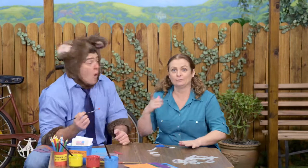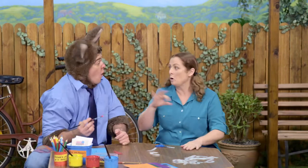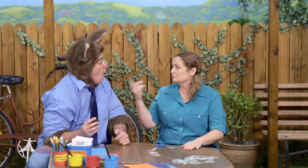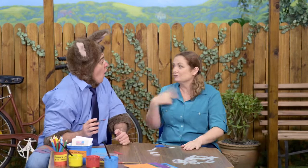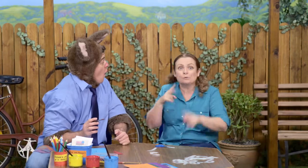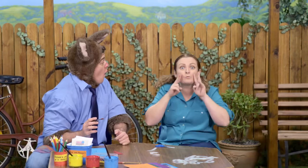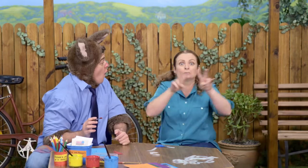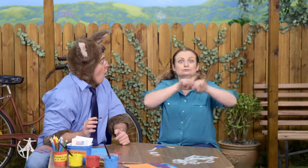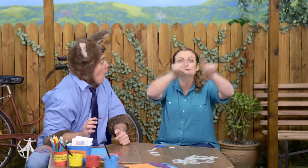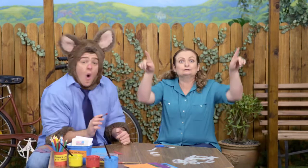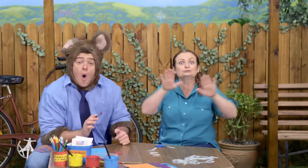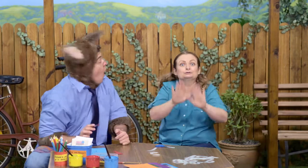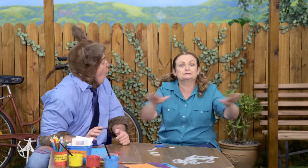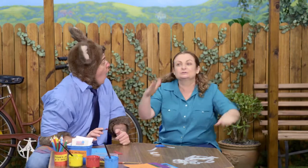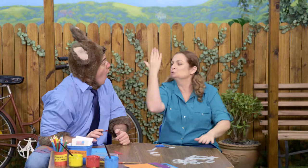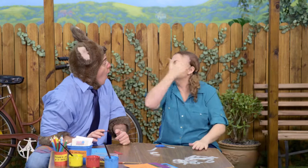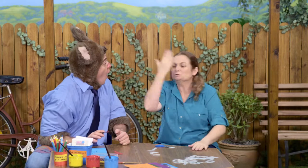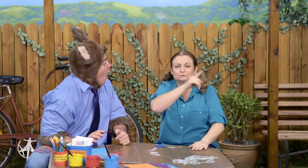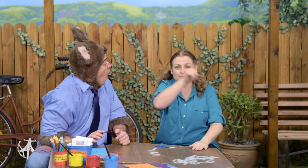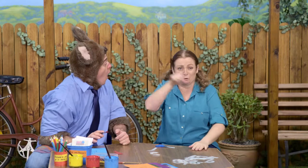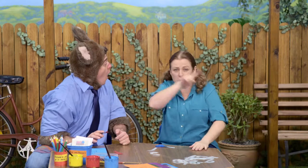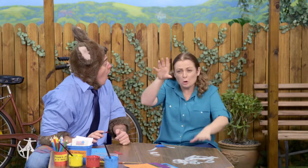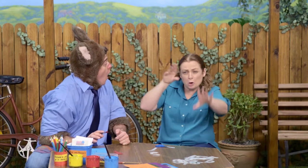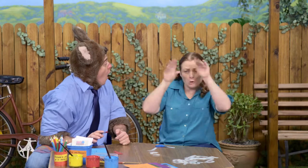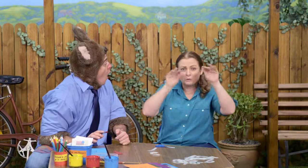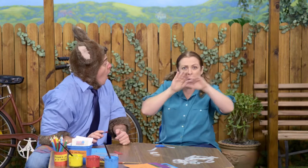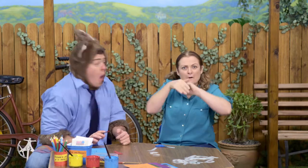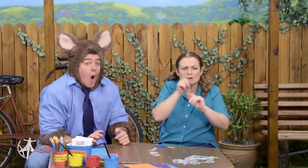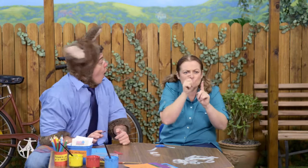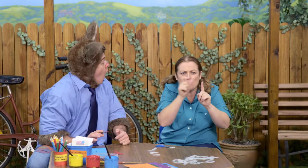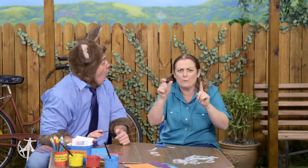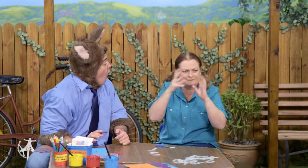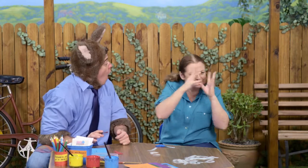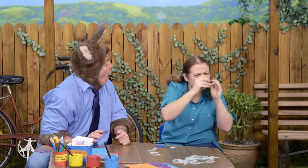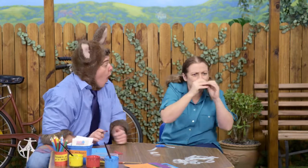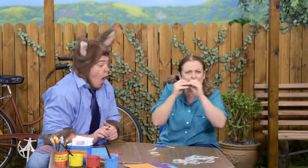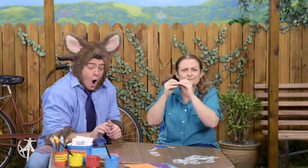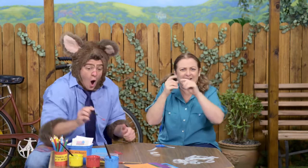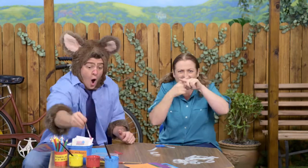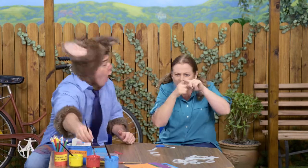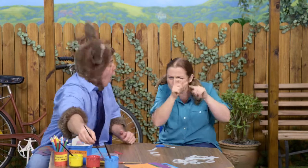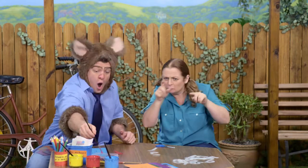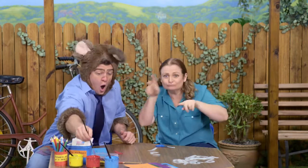Why don't we watch some children learning about words and spelling in English.